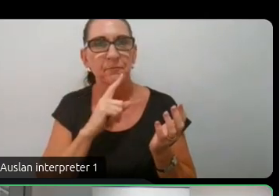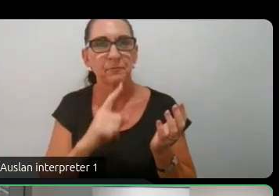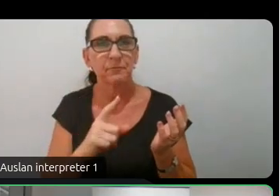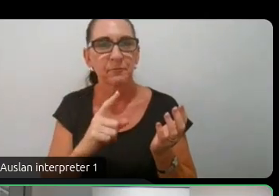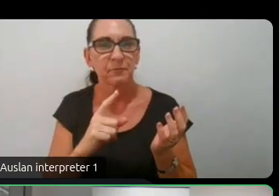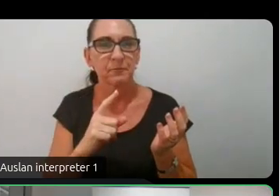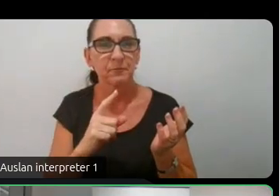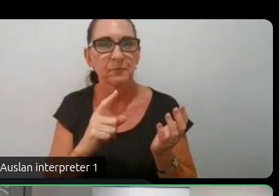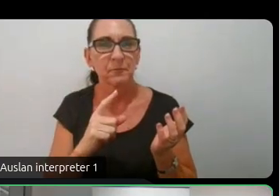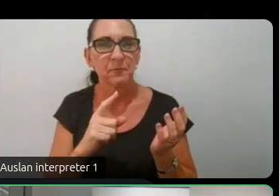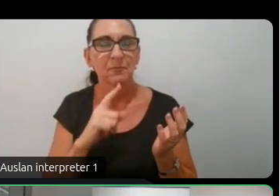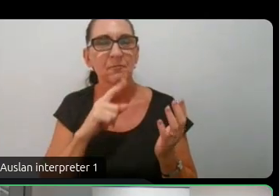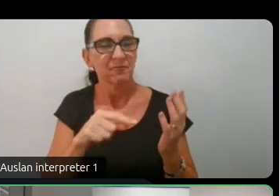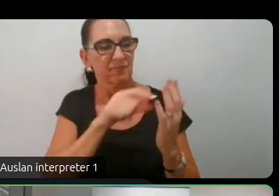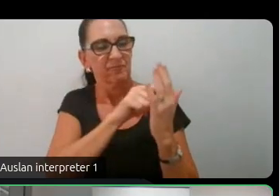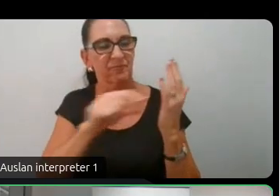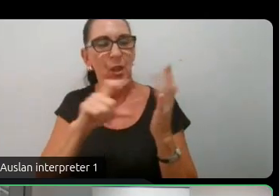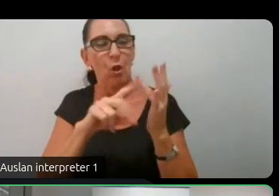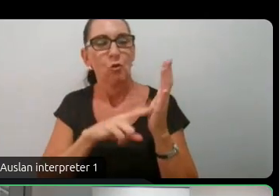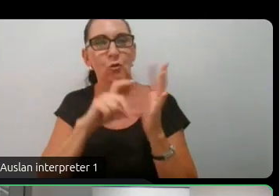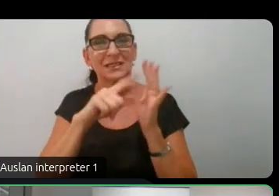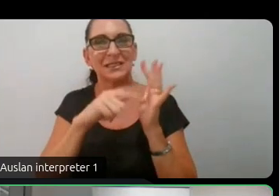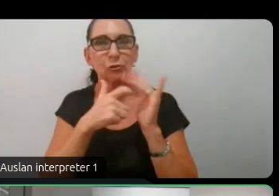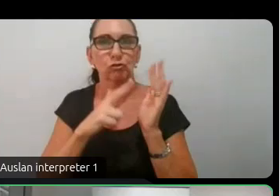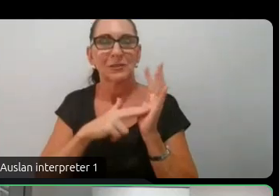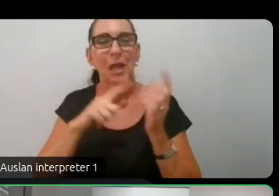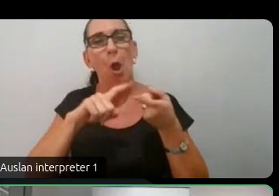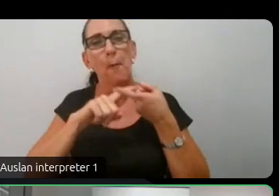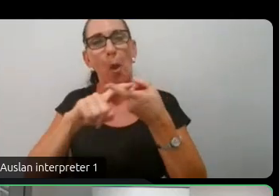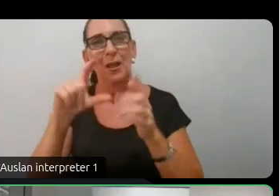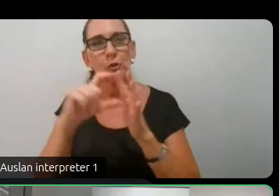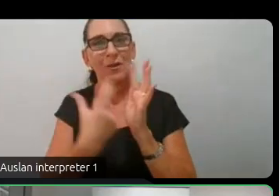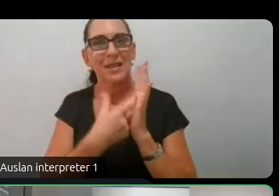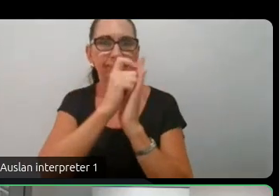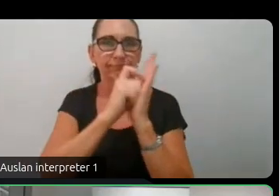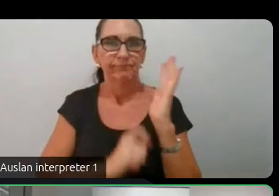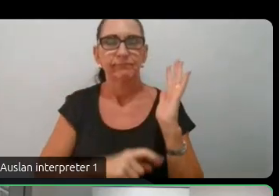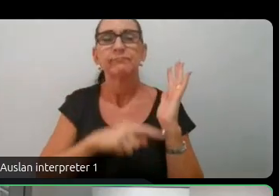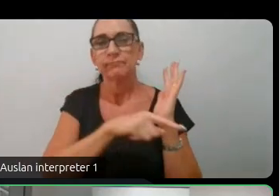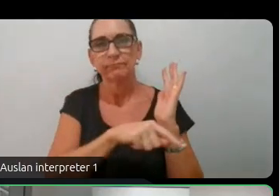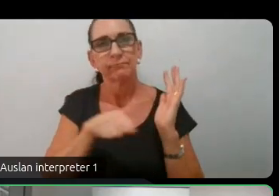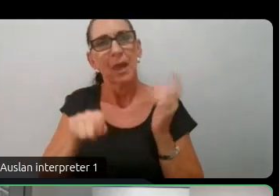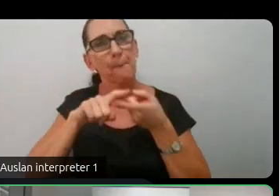uh this condition is permanent it's been treated um and that's kind of all the letter